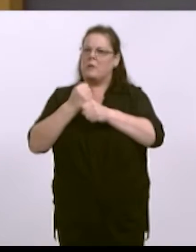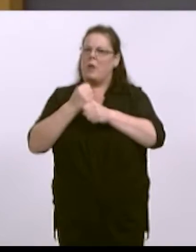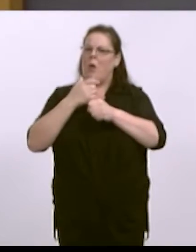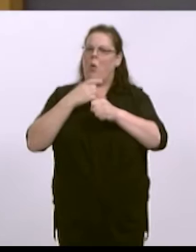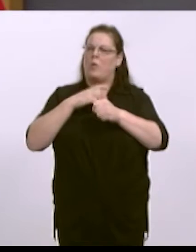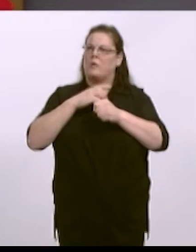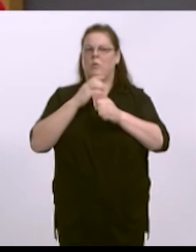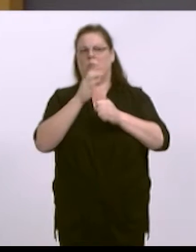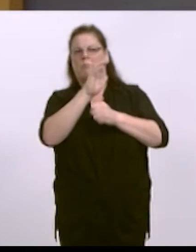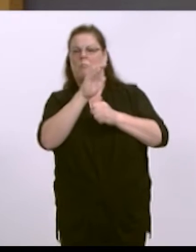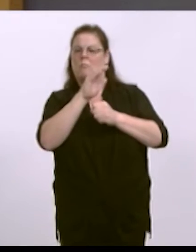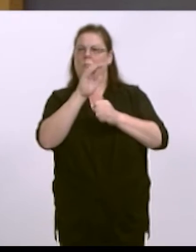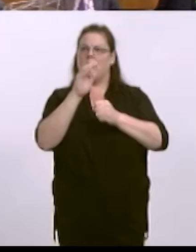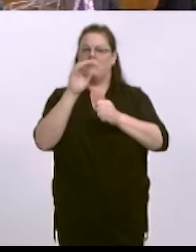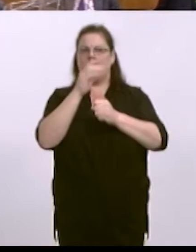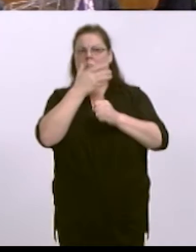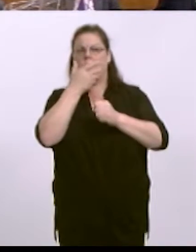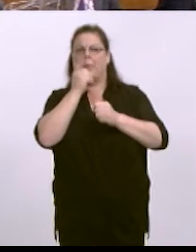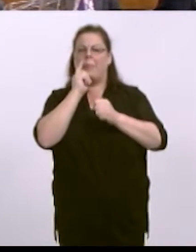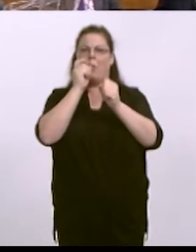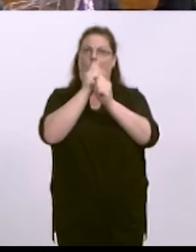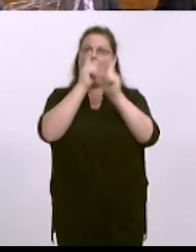destination, please? Carwyn Jones: We have a tourism investment